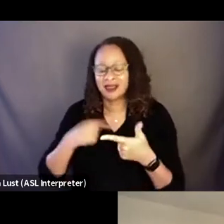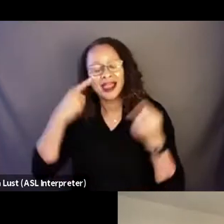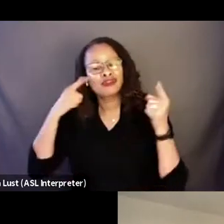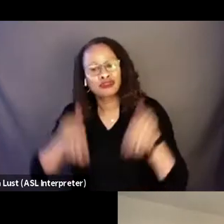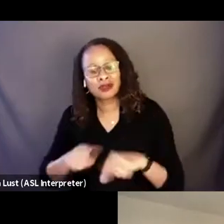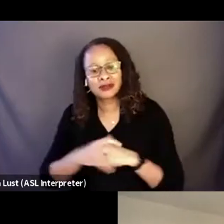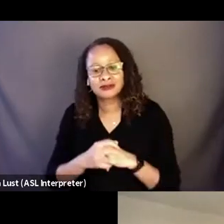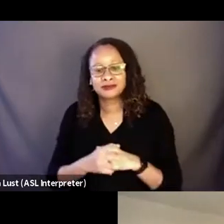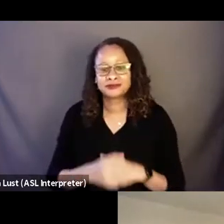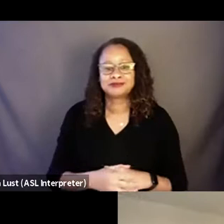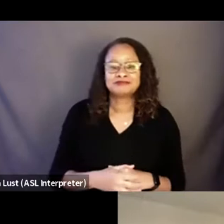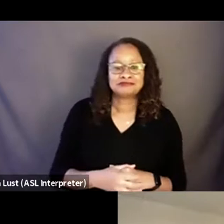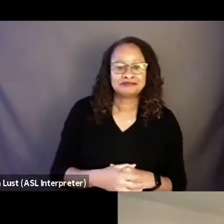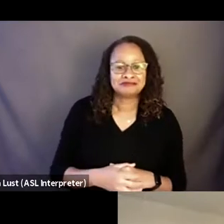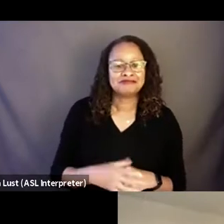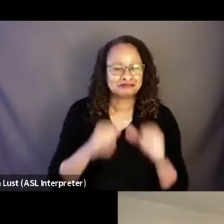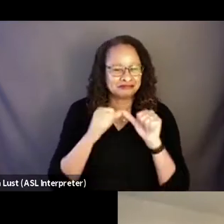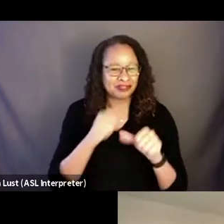(foreign language)